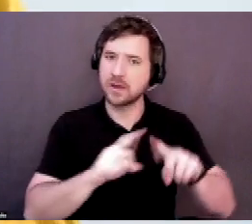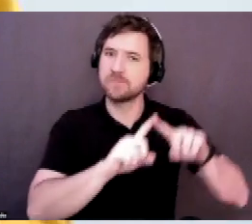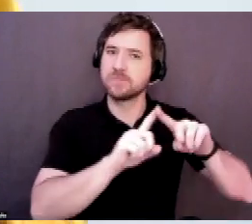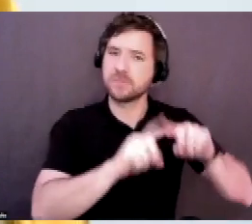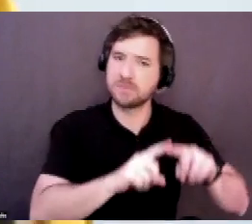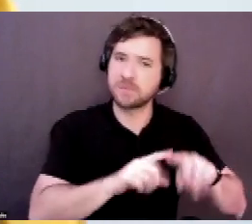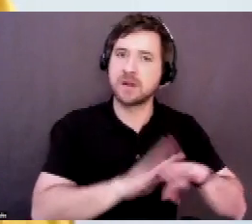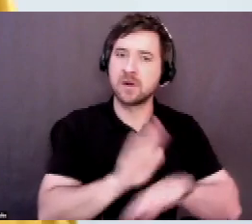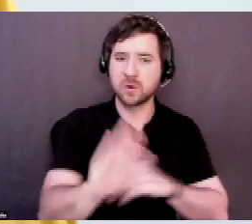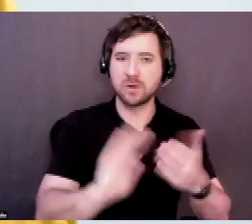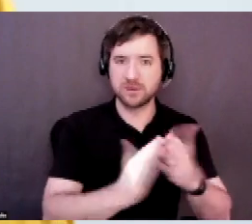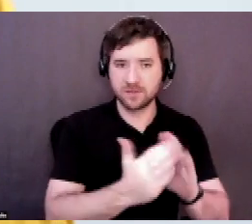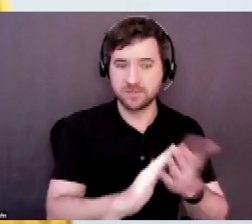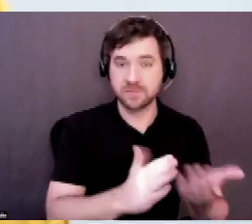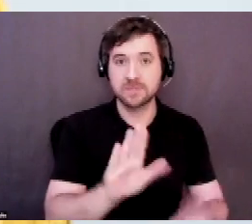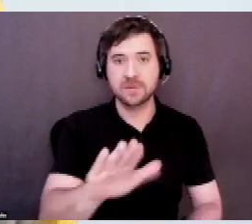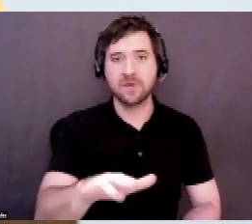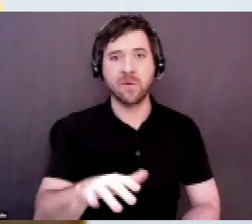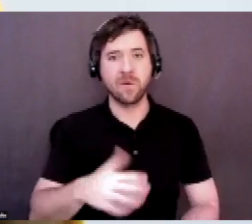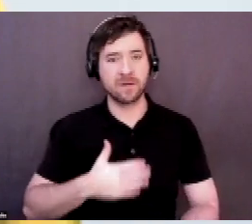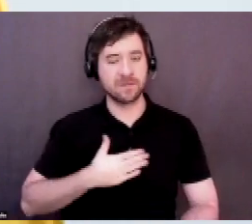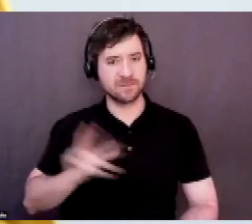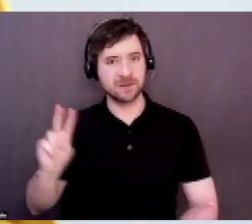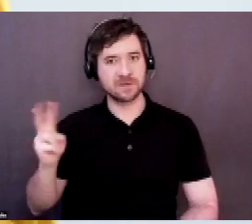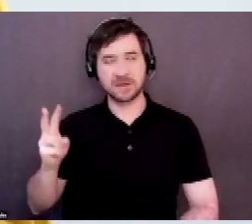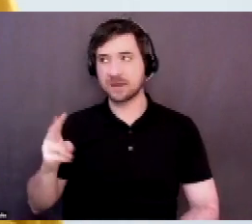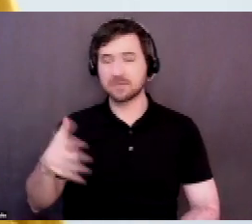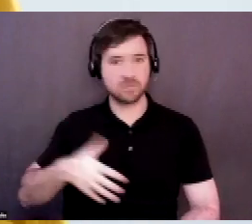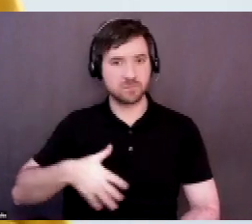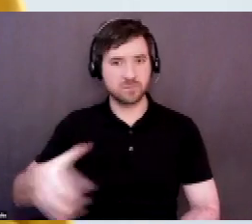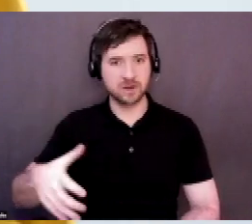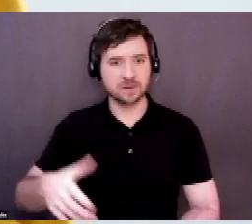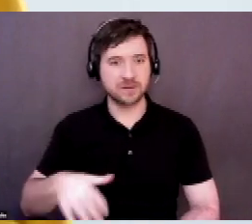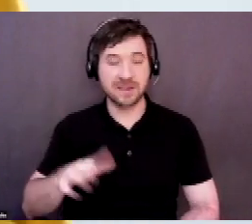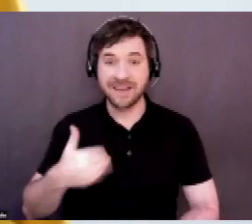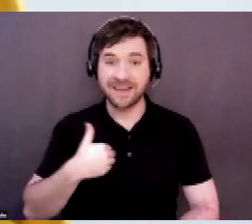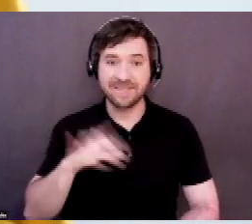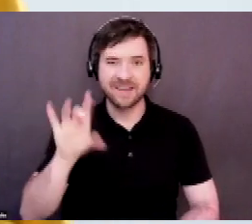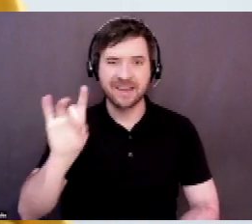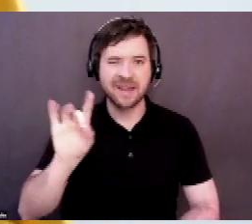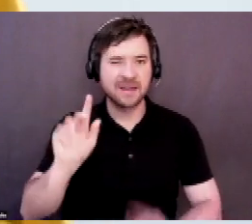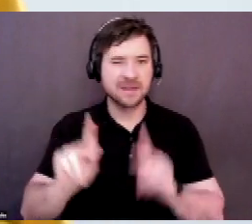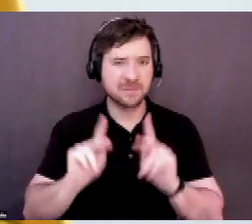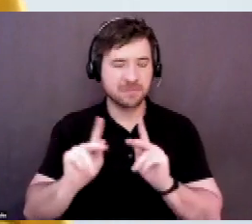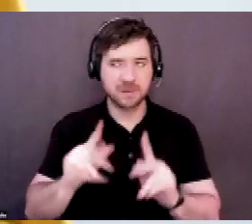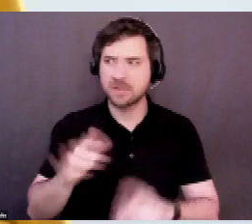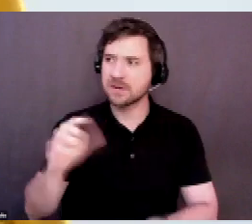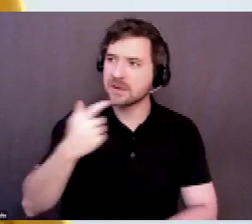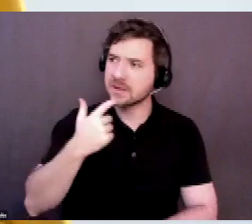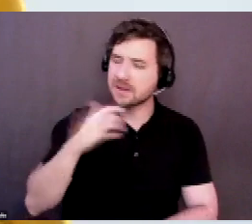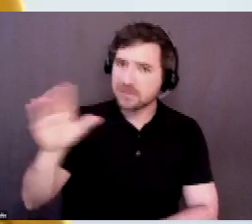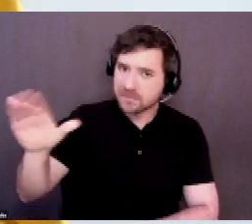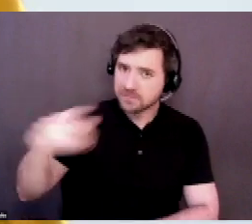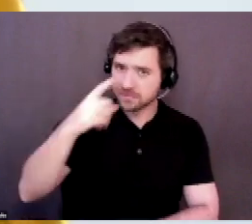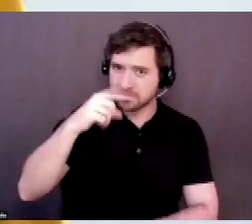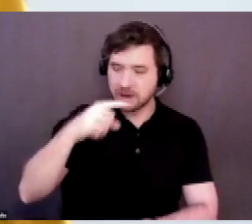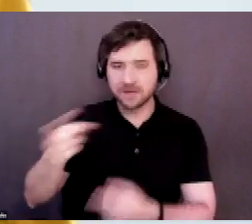I had eight people that I kind of just said, hey, can you come over like once every couple weeks, 5-7 to help my husband